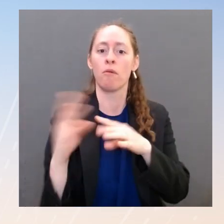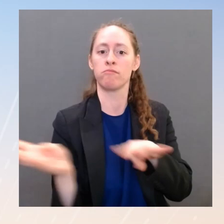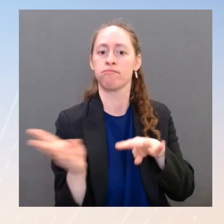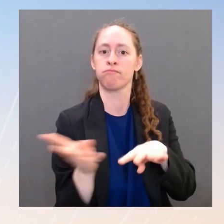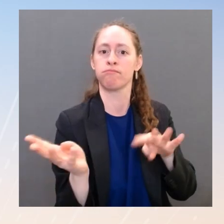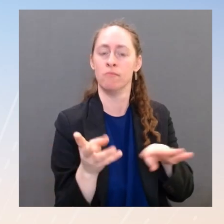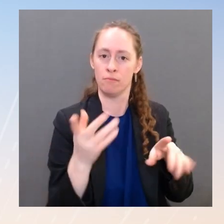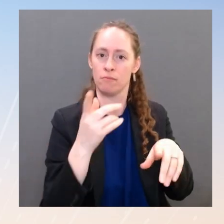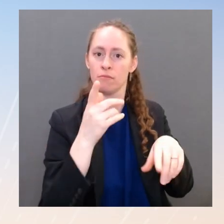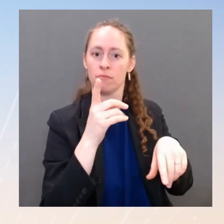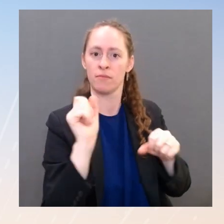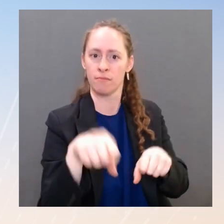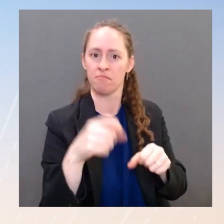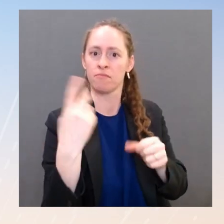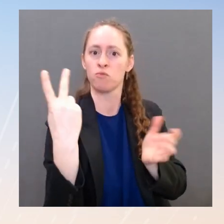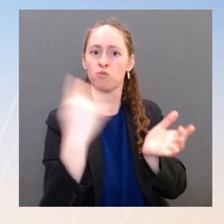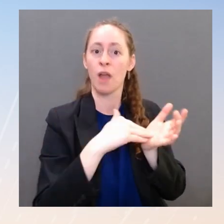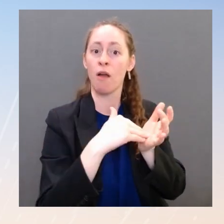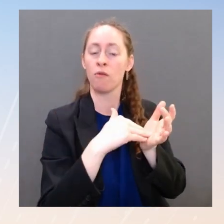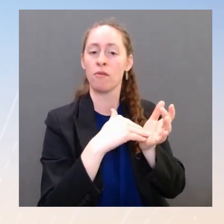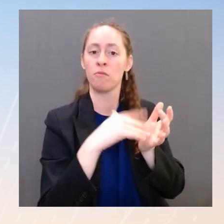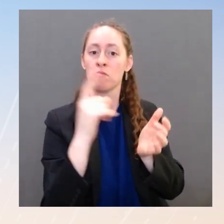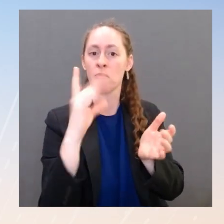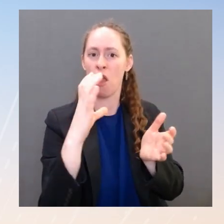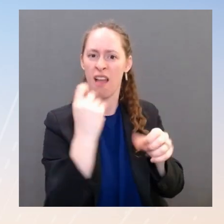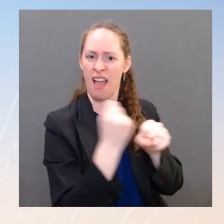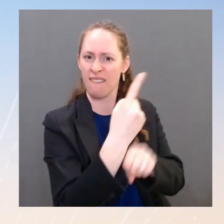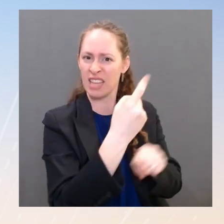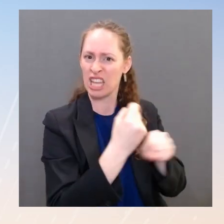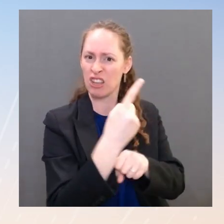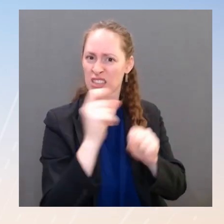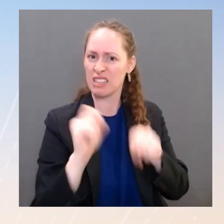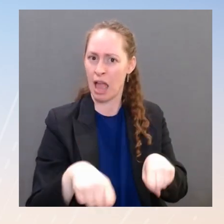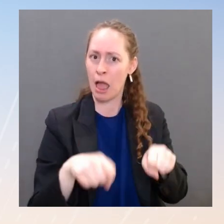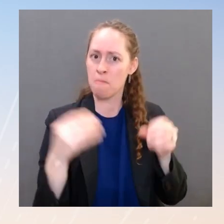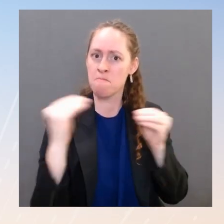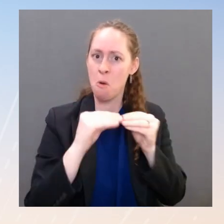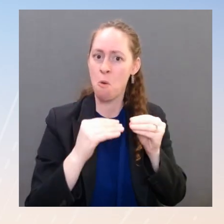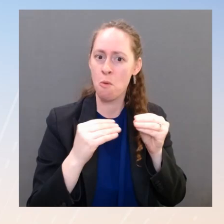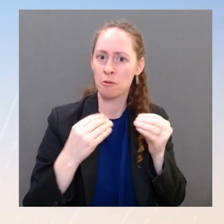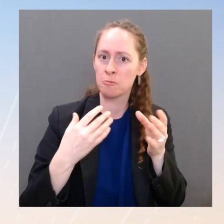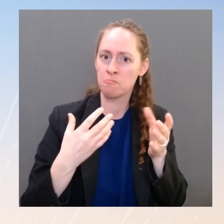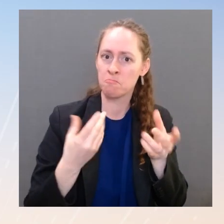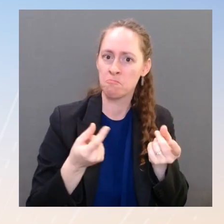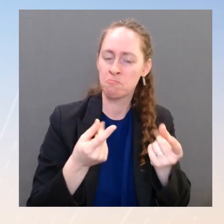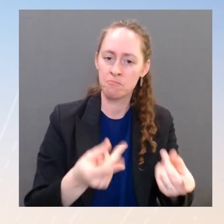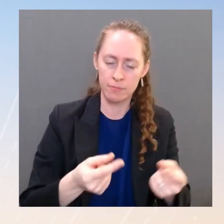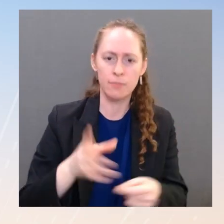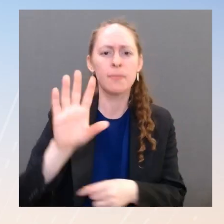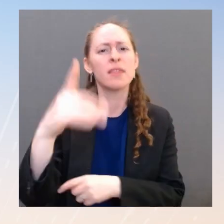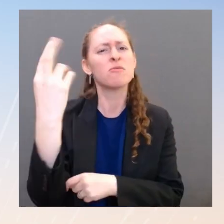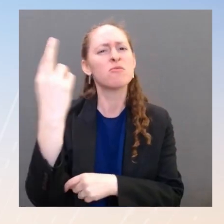that the men and women who work at the facility in Alabama making these weapons have had in the fight -- on the fight in Ukraine.